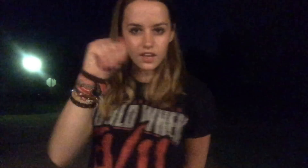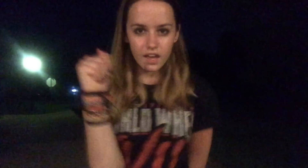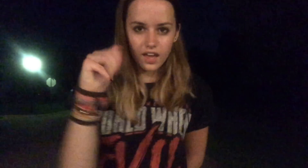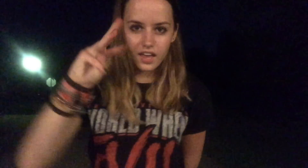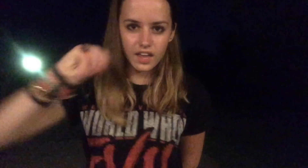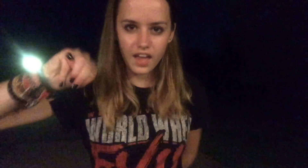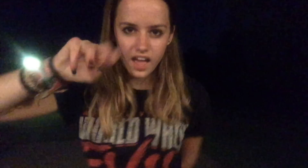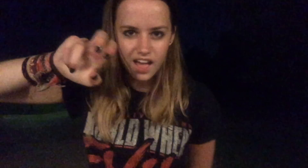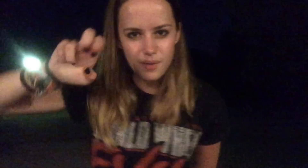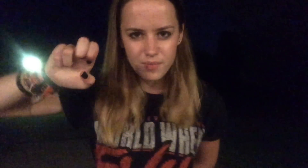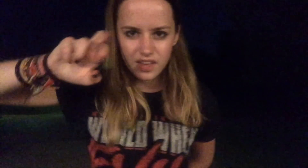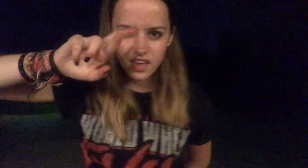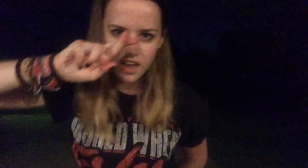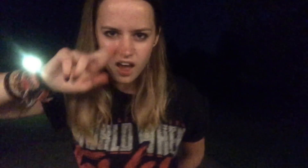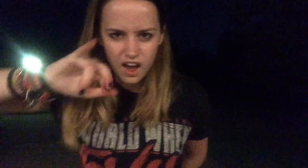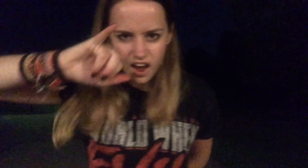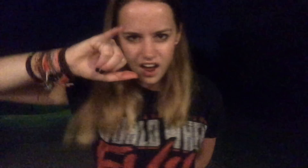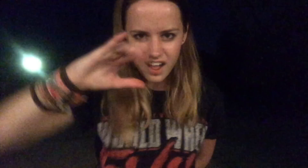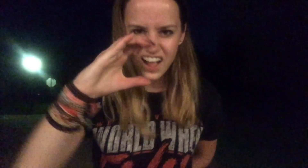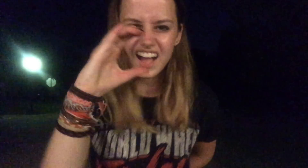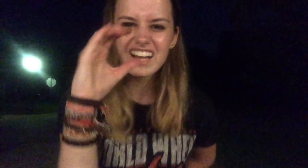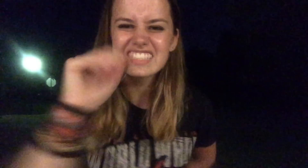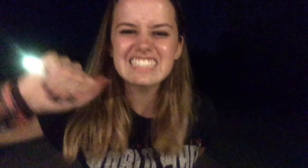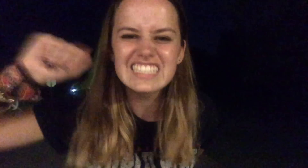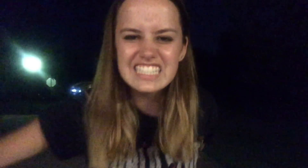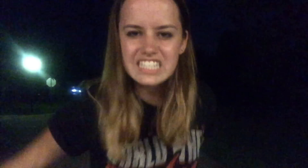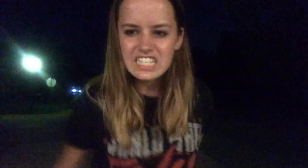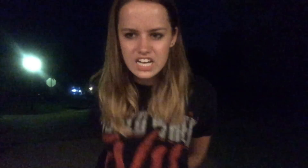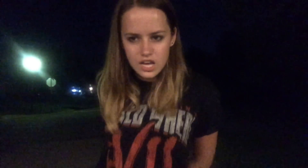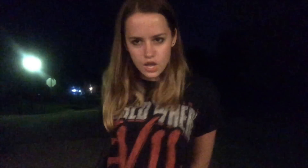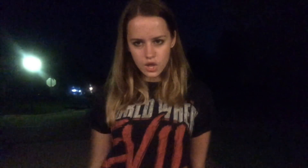A-M-E-R-I-C-A